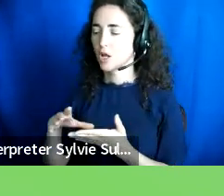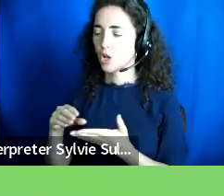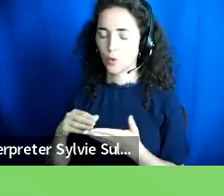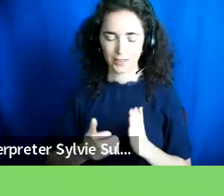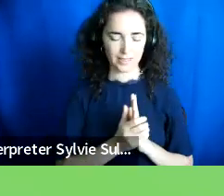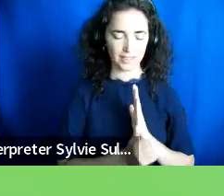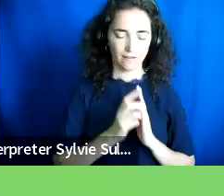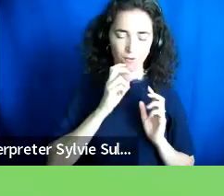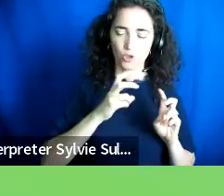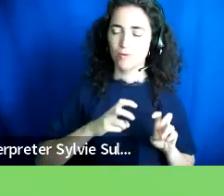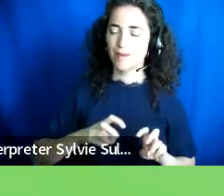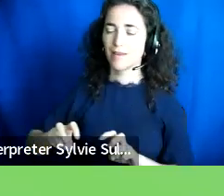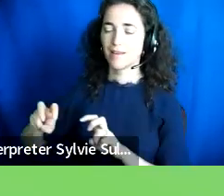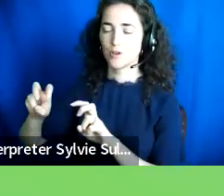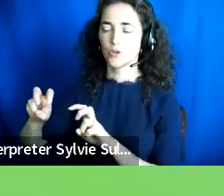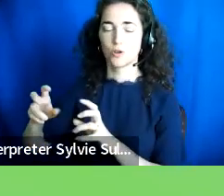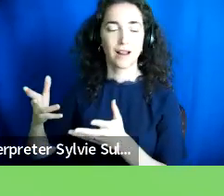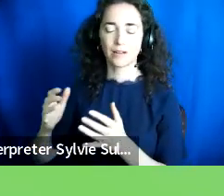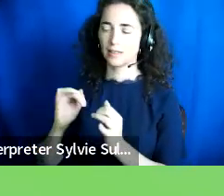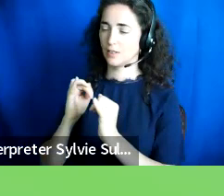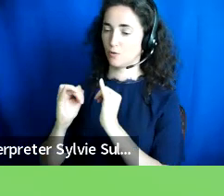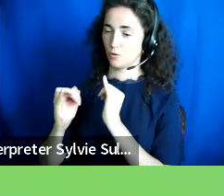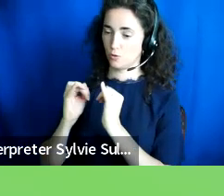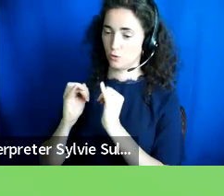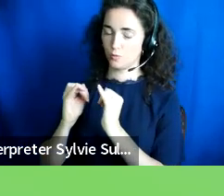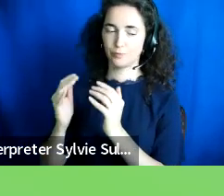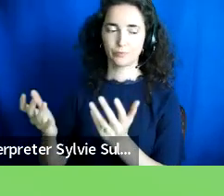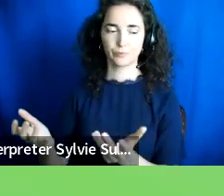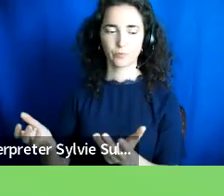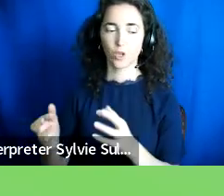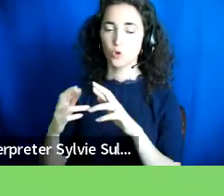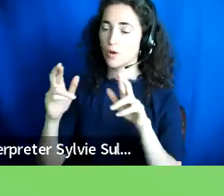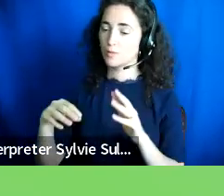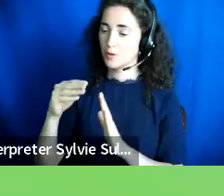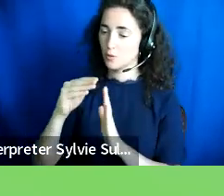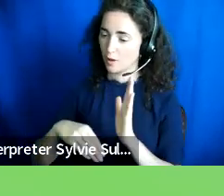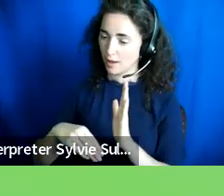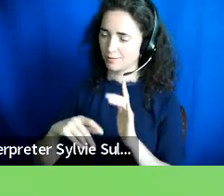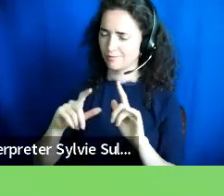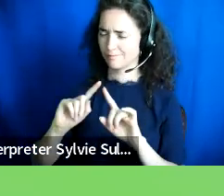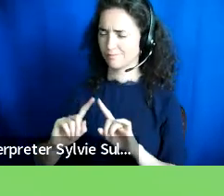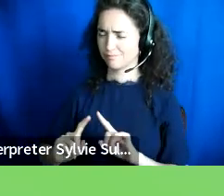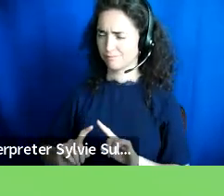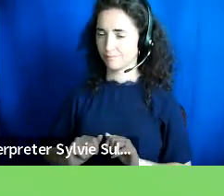Interviewing guys are writing and things like that.